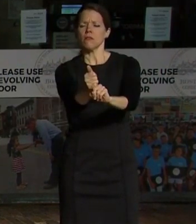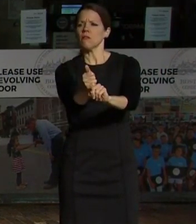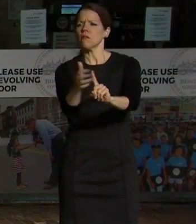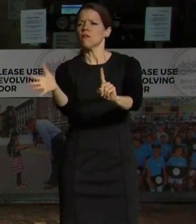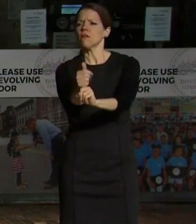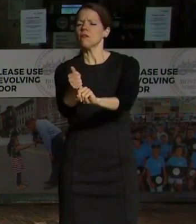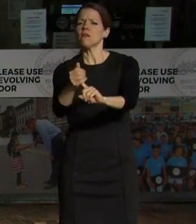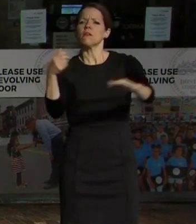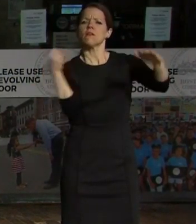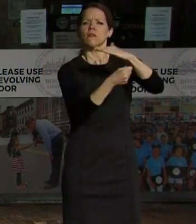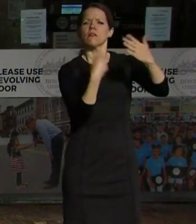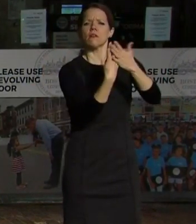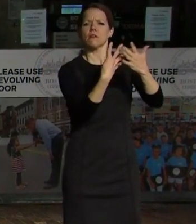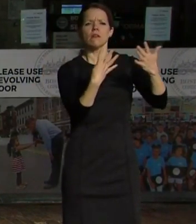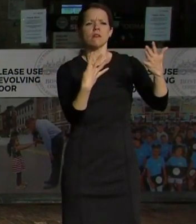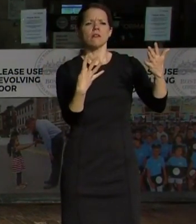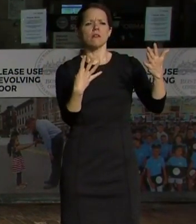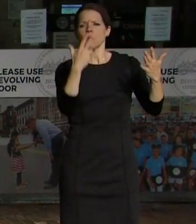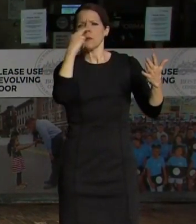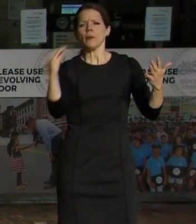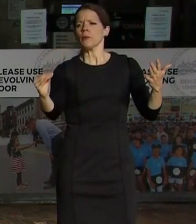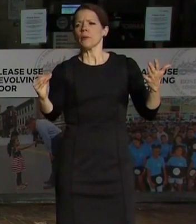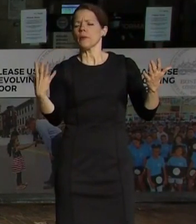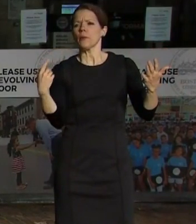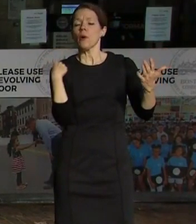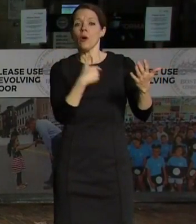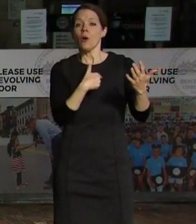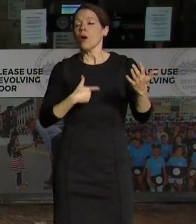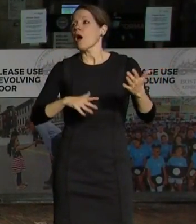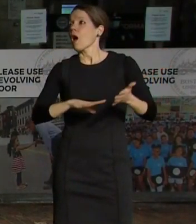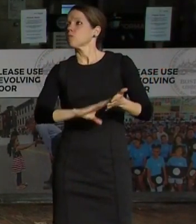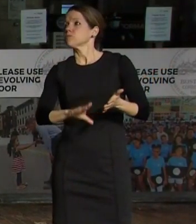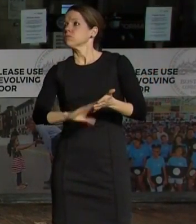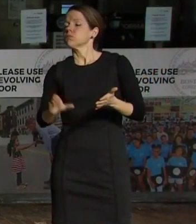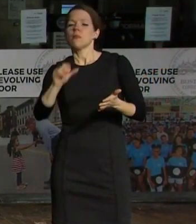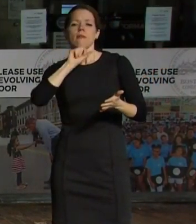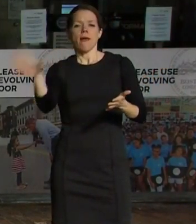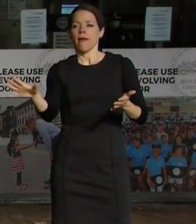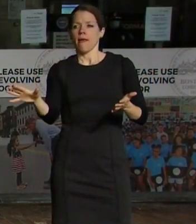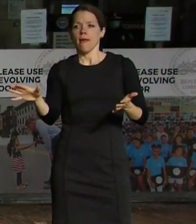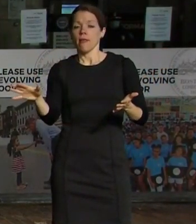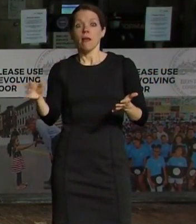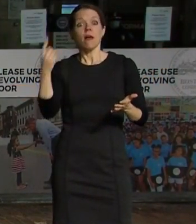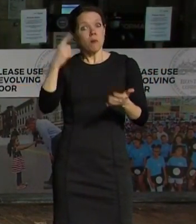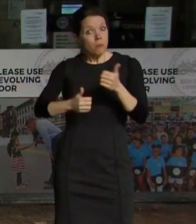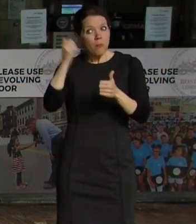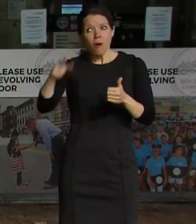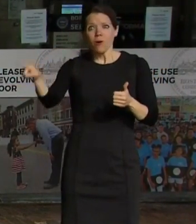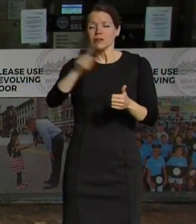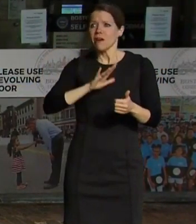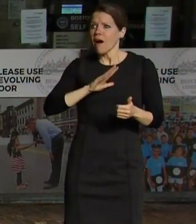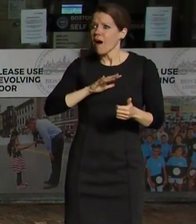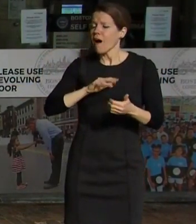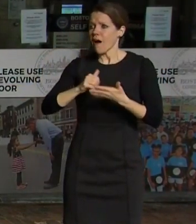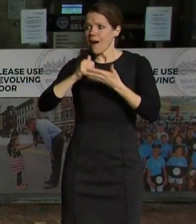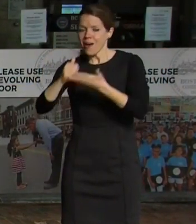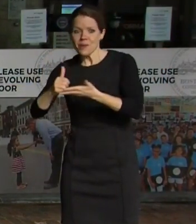COMMUNITY HAS STEPPED UP AND HELPED US TO FIGHT CRIME. THERE'S ONLY ONE OR 2% THAT AREN'T LISTENING AND THEY WILL BE LOCKED UP. YOU WILL NOT GET A COVID-19